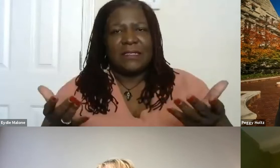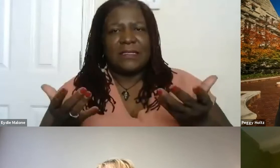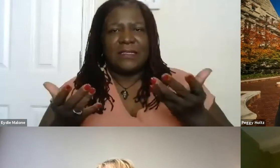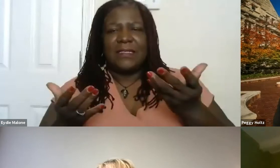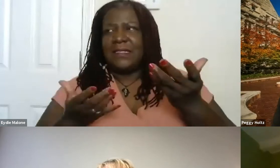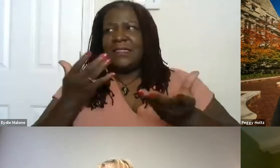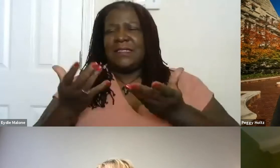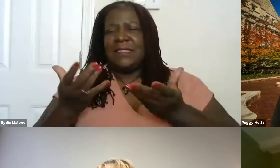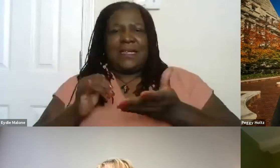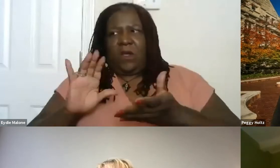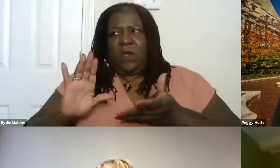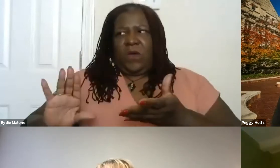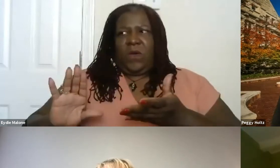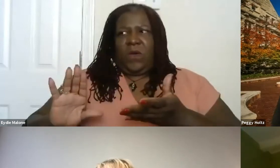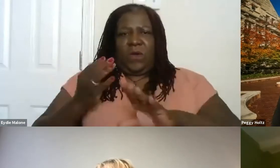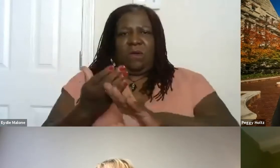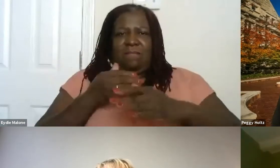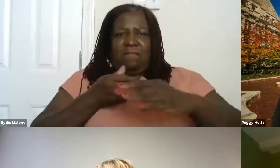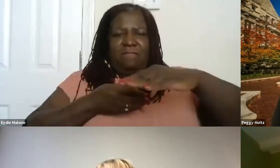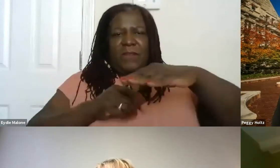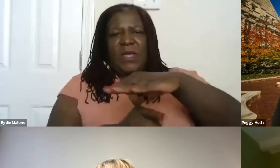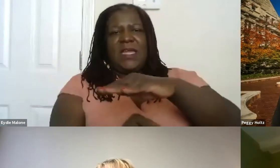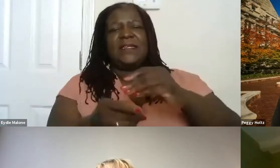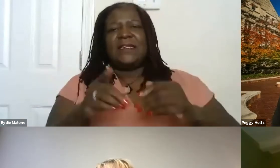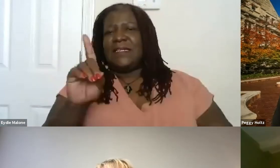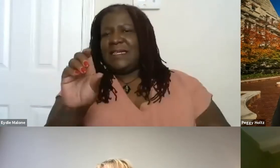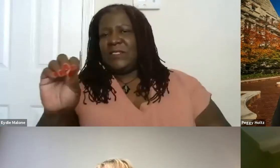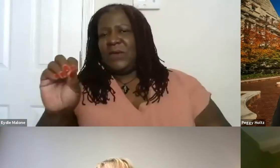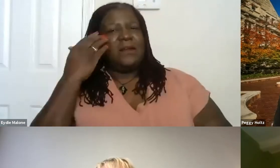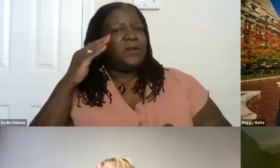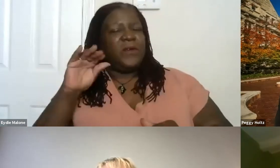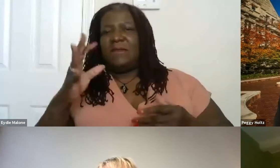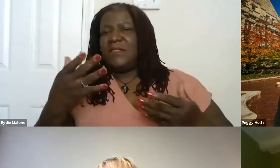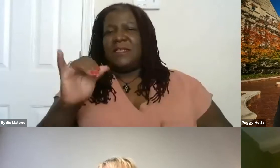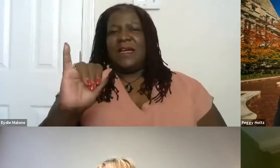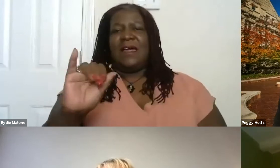disorder, we don't really know if she's immune compromised to be honest, but what I do know